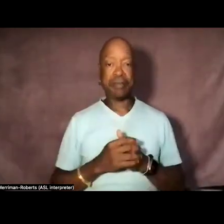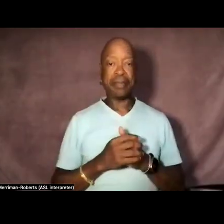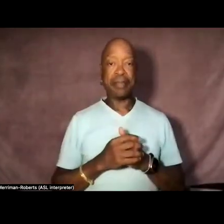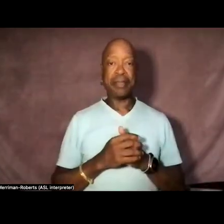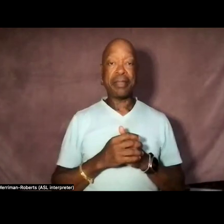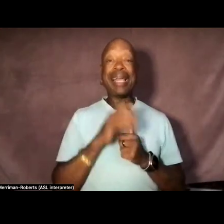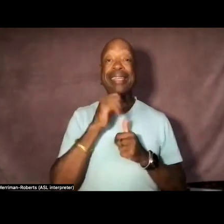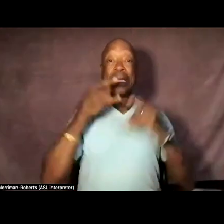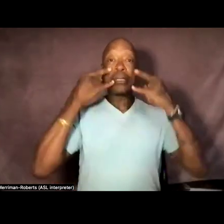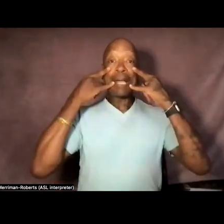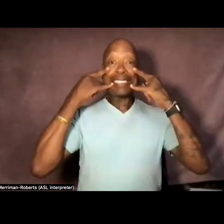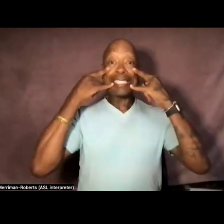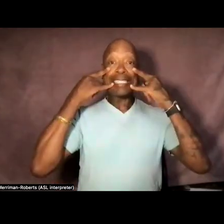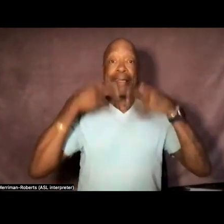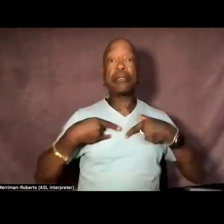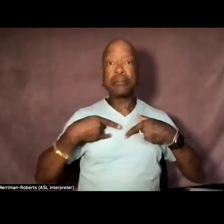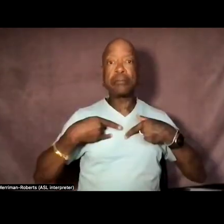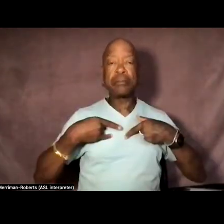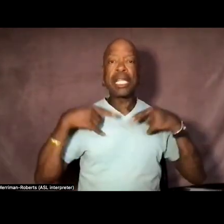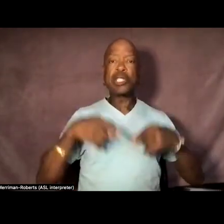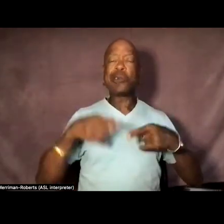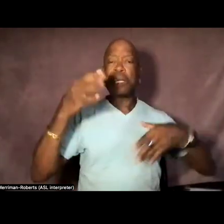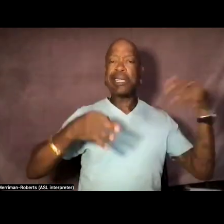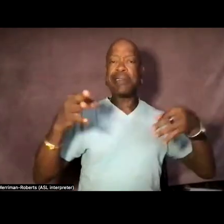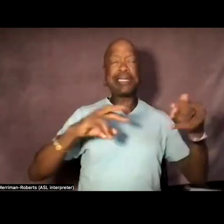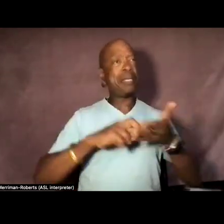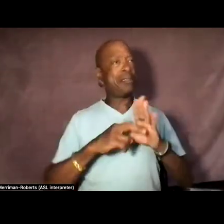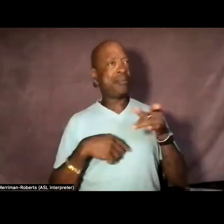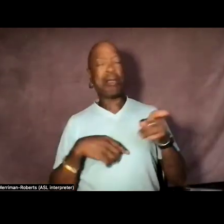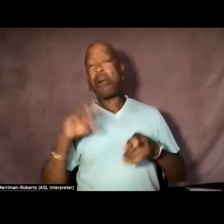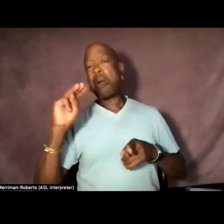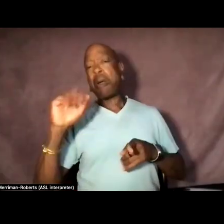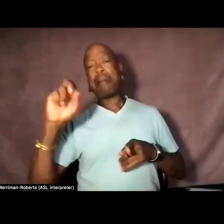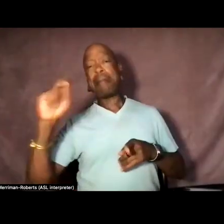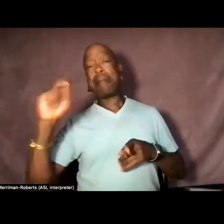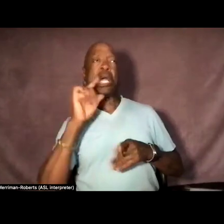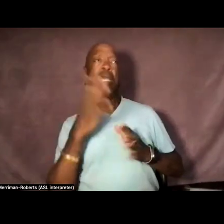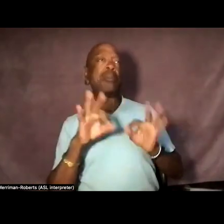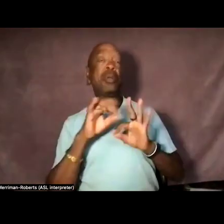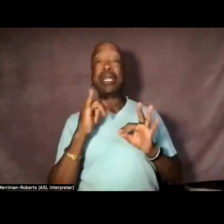in these hearings signaled that masking wasn't important and it weakened our argument third